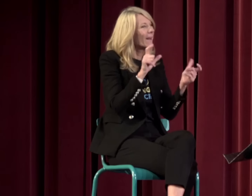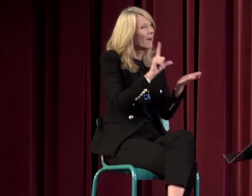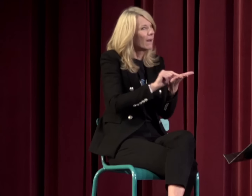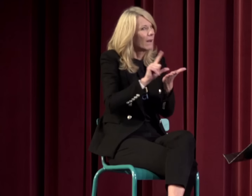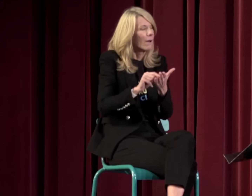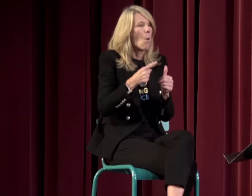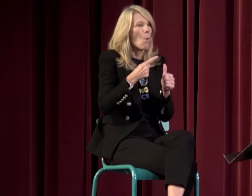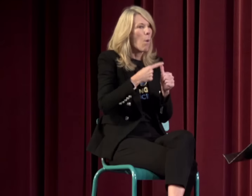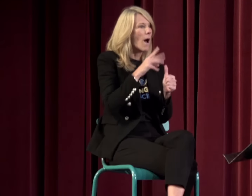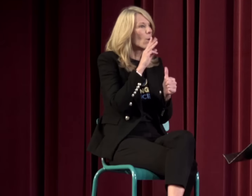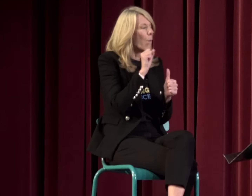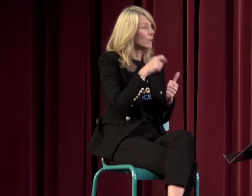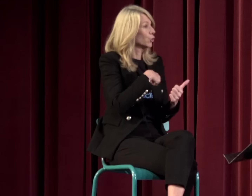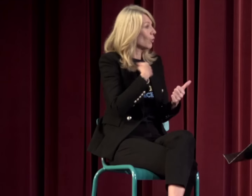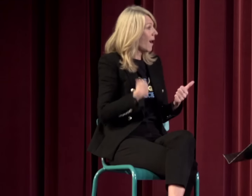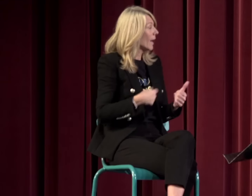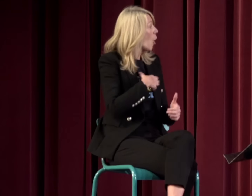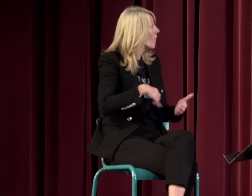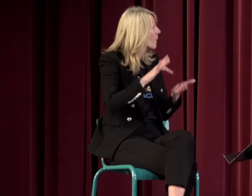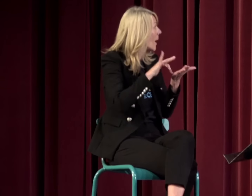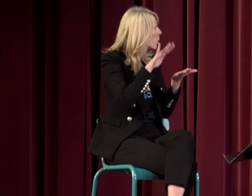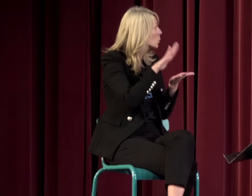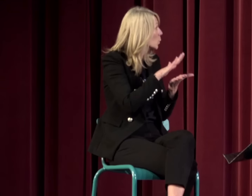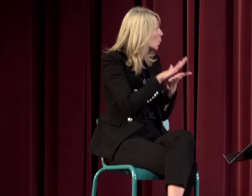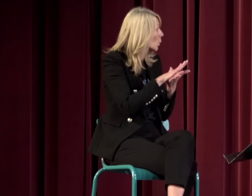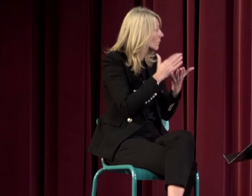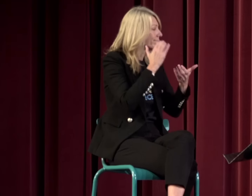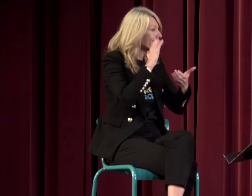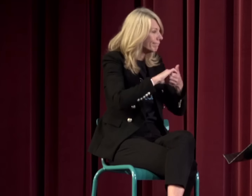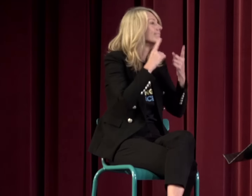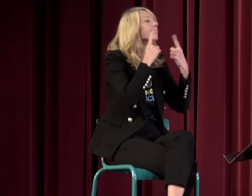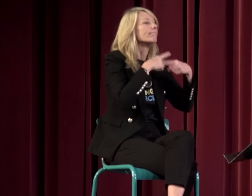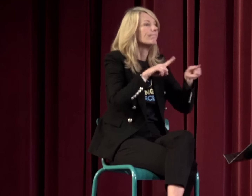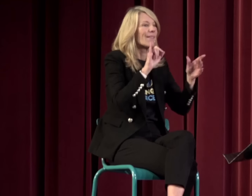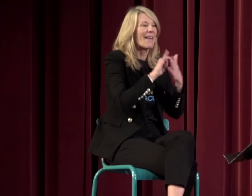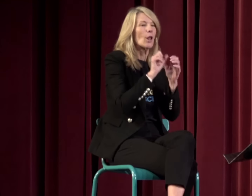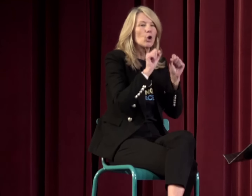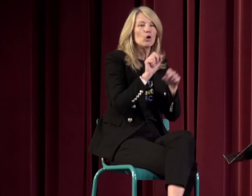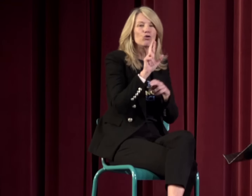Recently, Media China and Harvard Medical School announced they wanted to